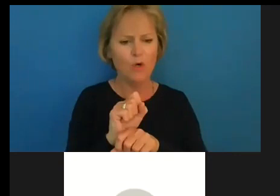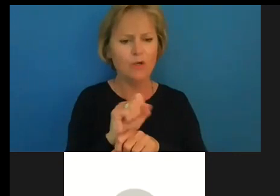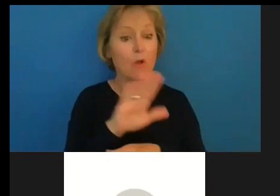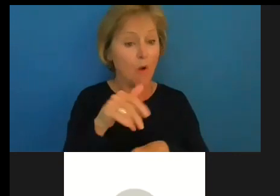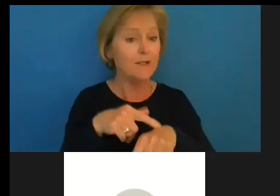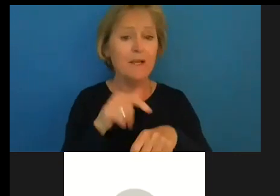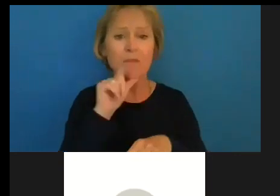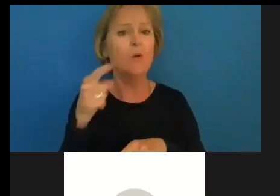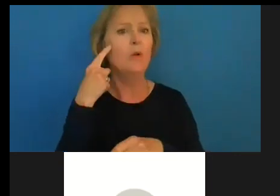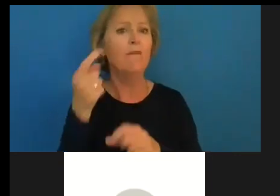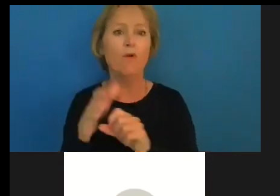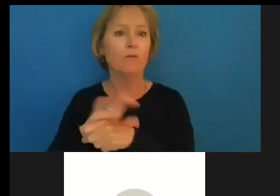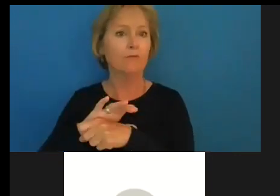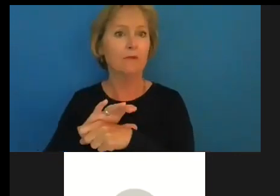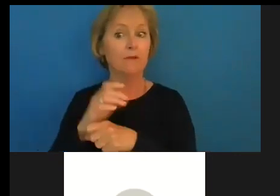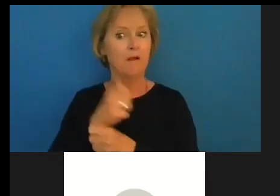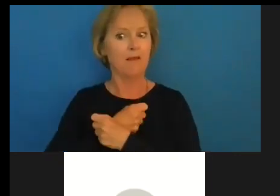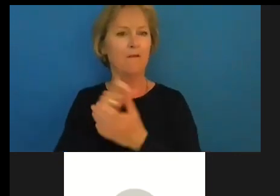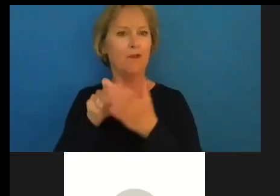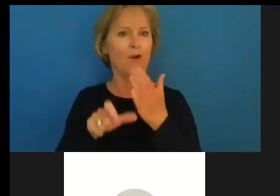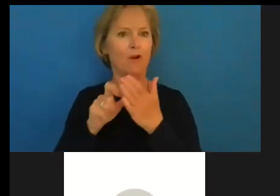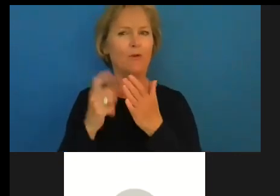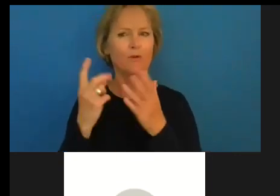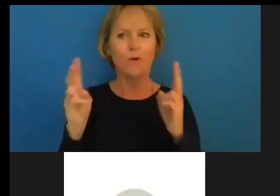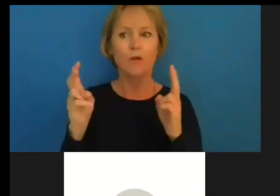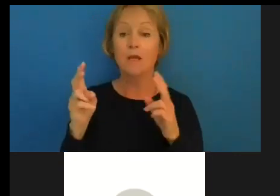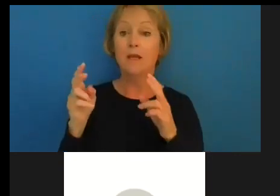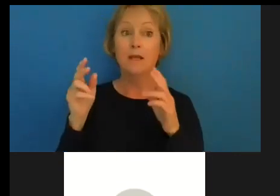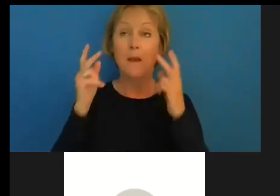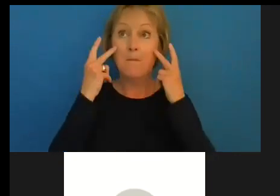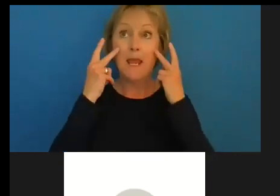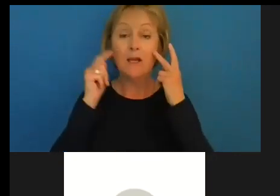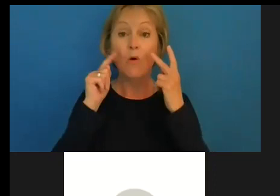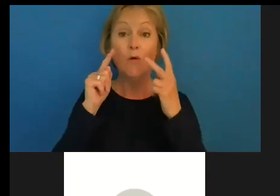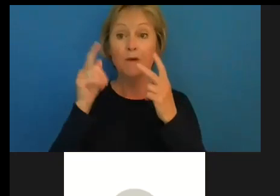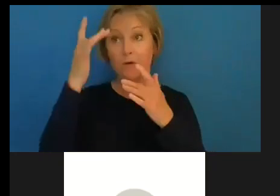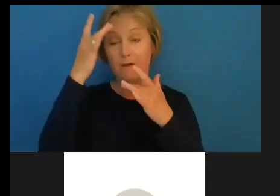I love the article especially this one quote "The panic over the virus may diminish. The virus itself may be contained.